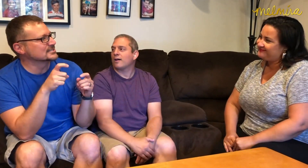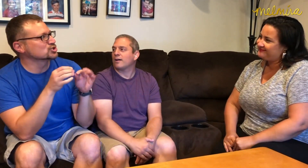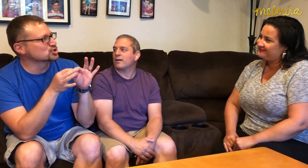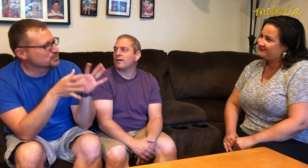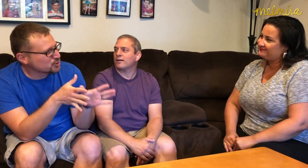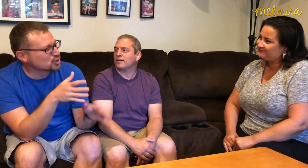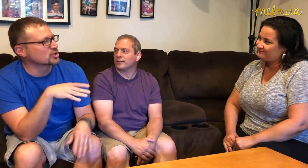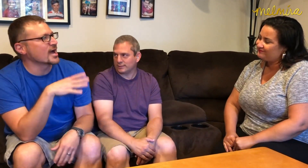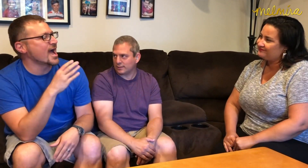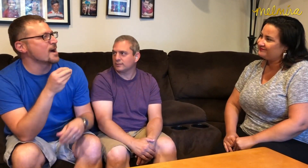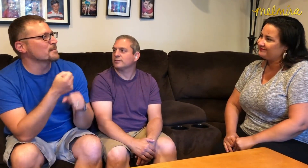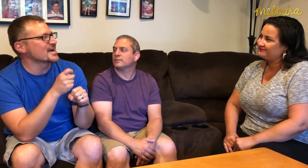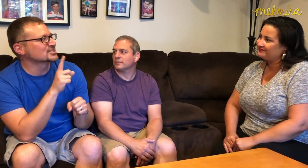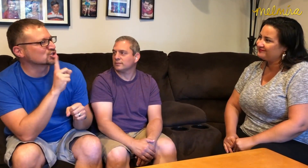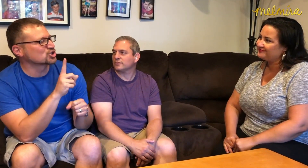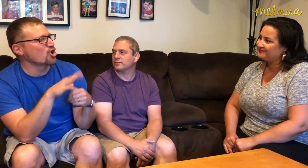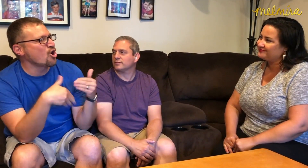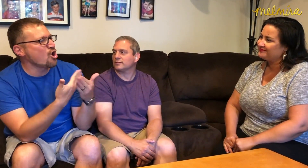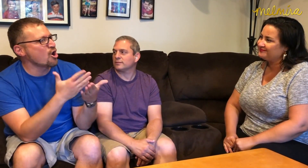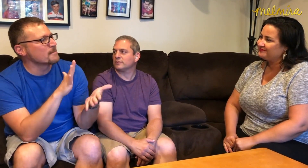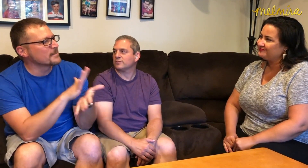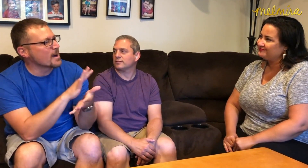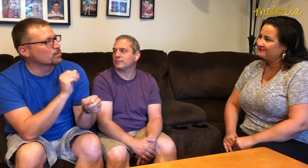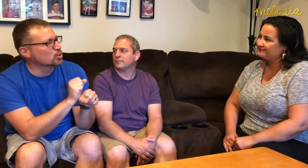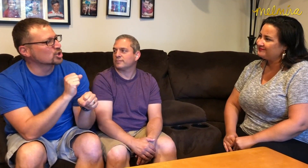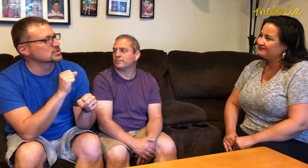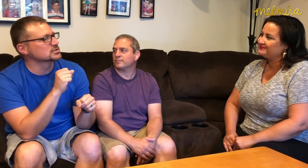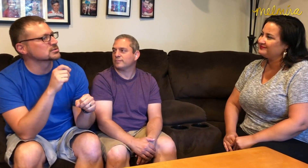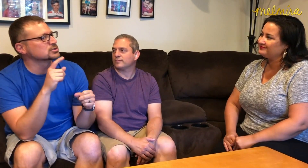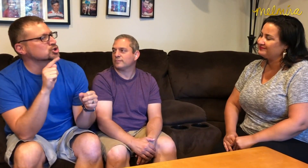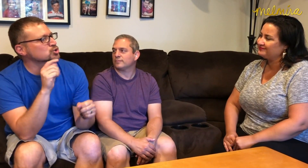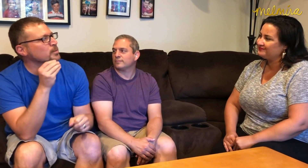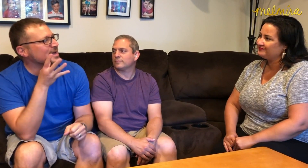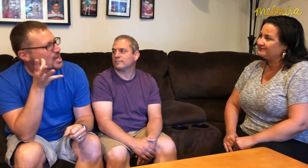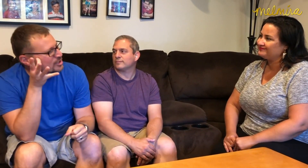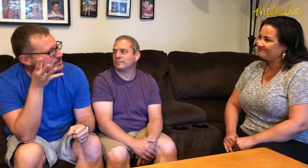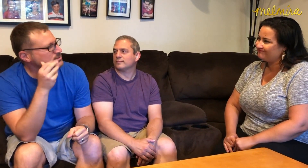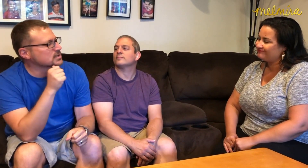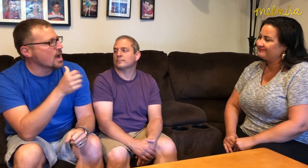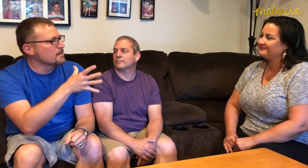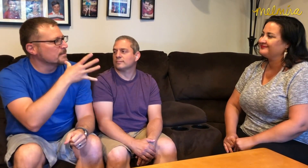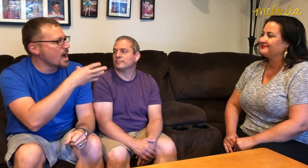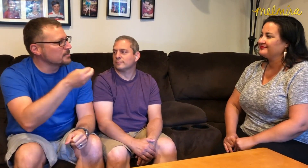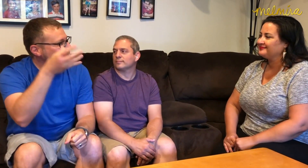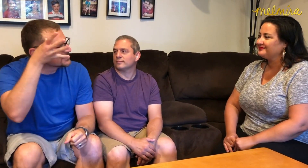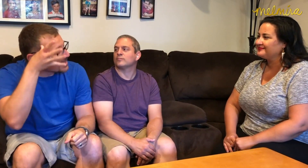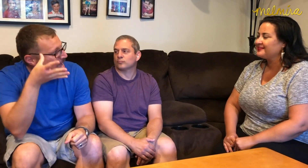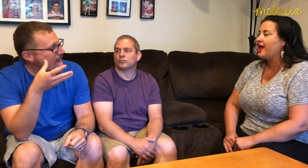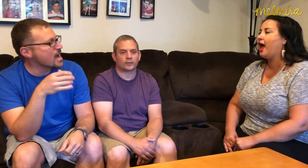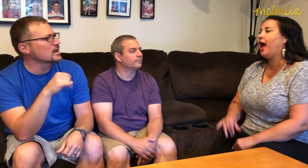Yeah, that we needed interpreters, and to make sure that all paperworks needed to be addressed to the parents, not mother and father.